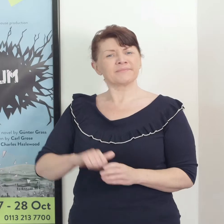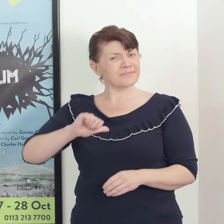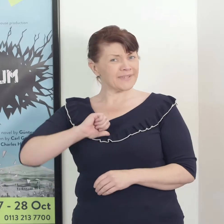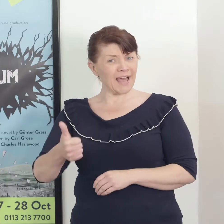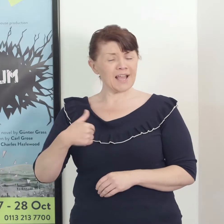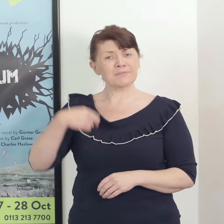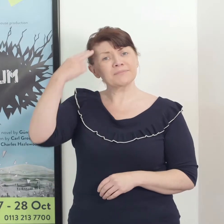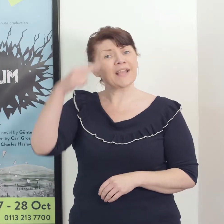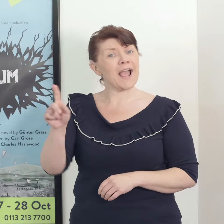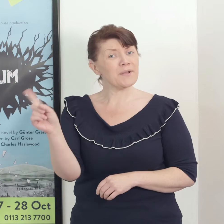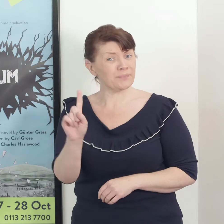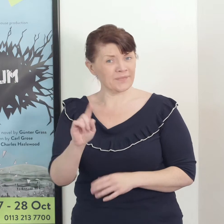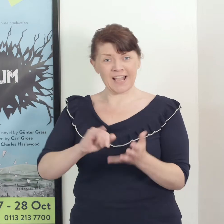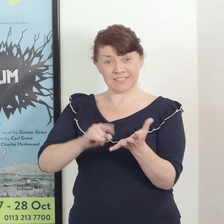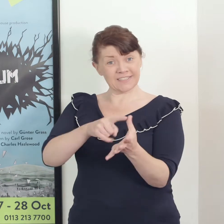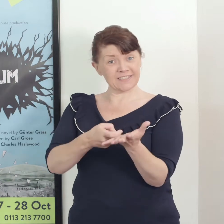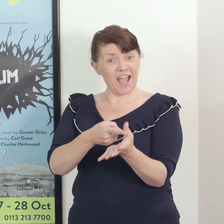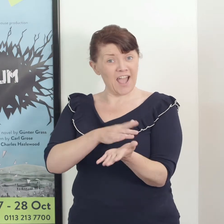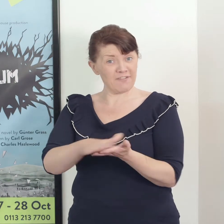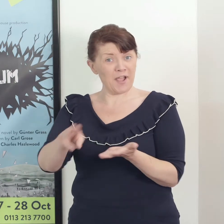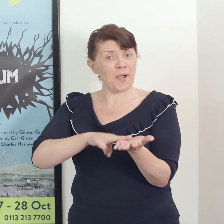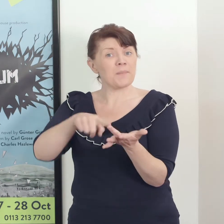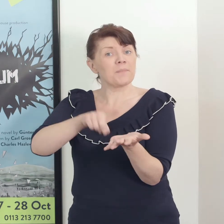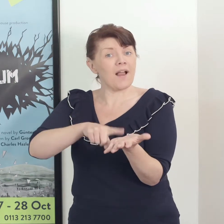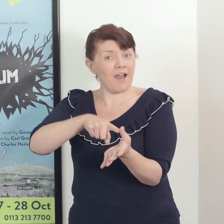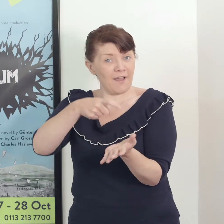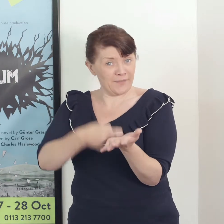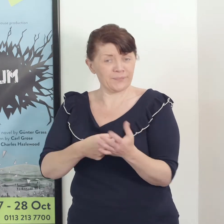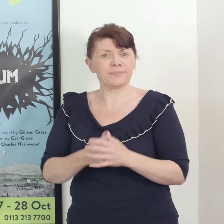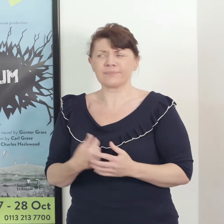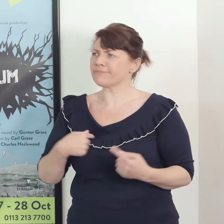Hello, my name is Sarah Millar